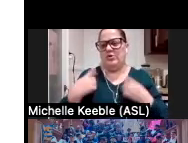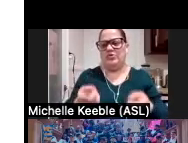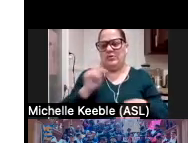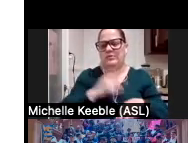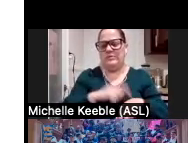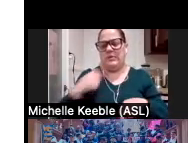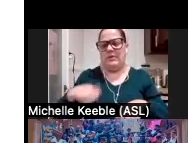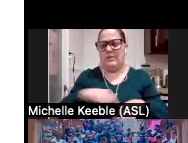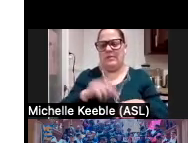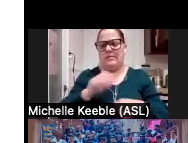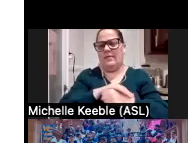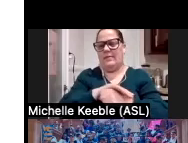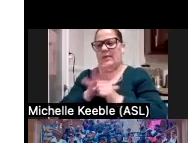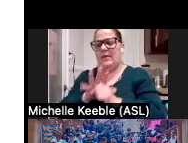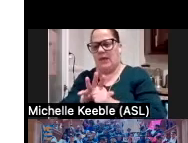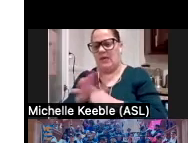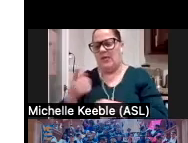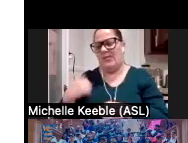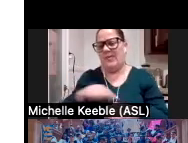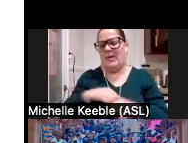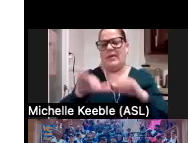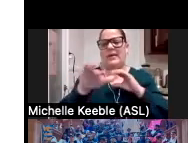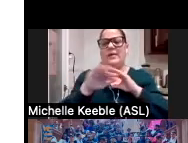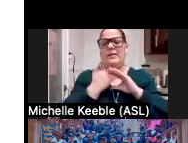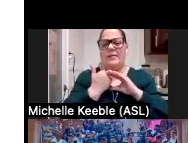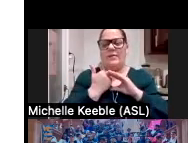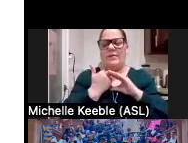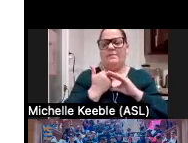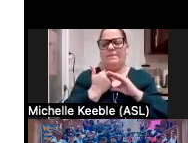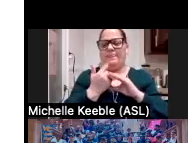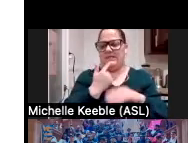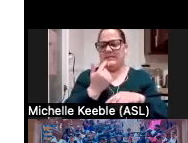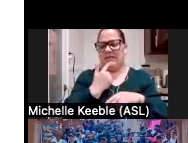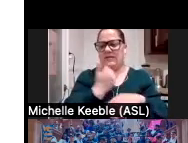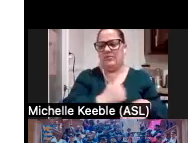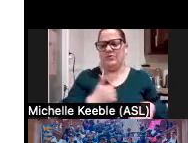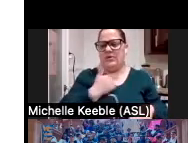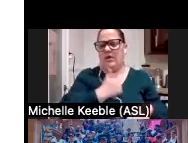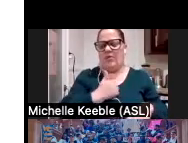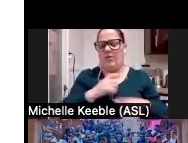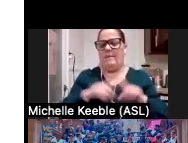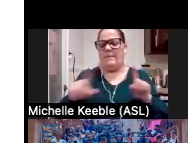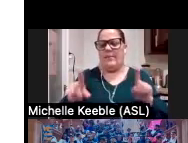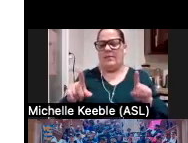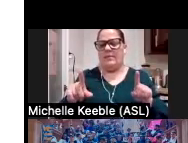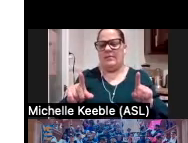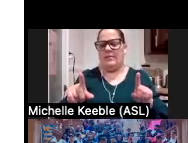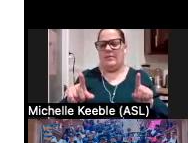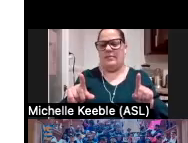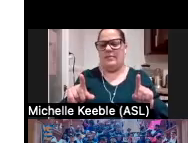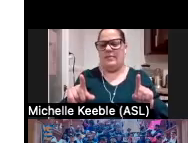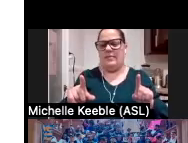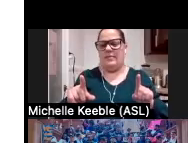the pandemic, we received an email blast that said, "I'm sorry, but because of um a loss of